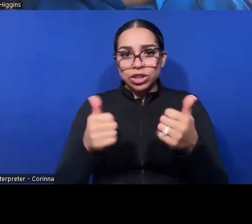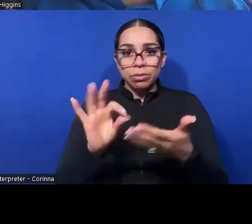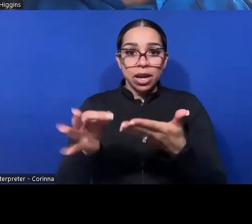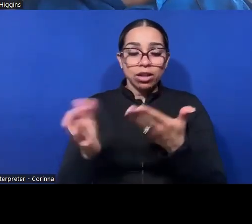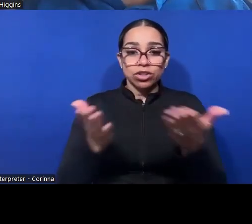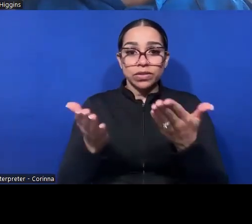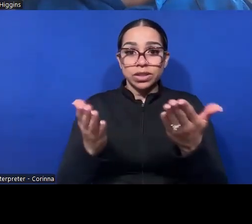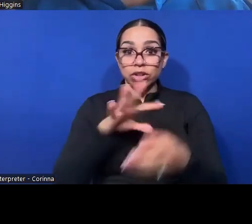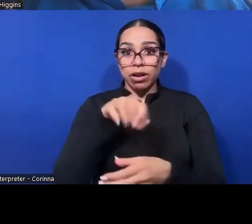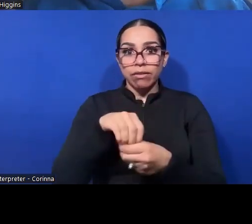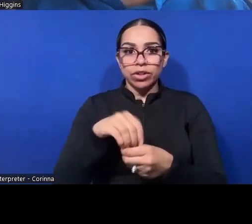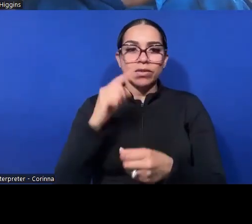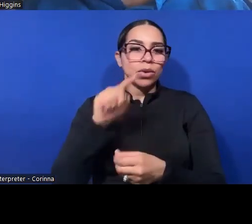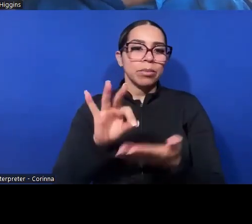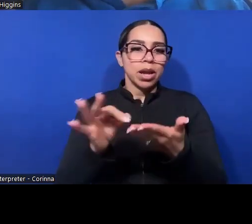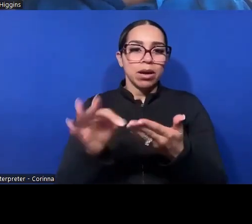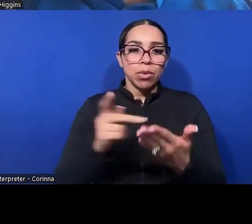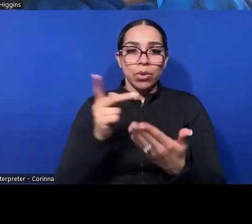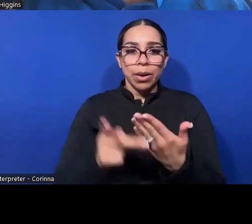And the Medi-Cal program.